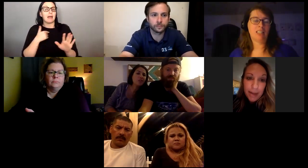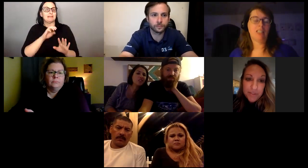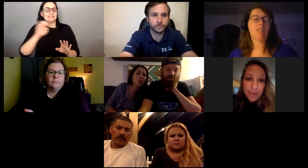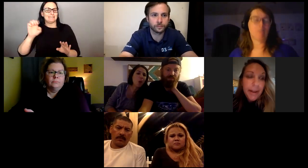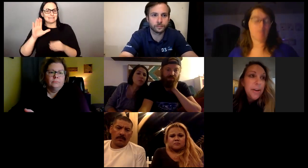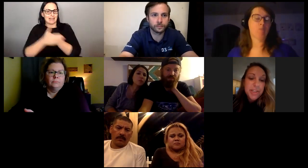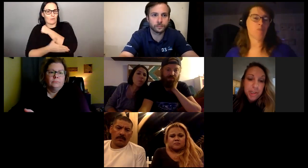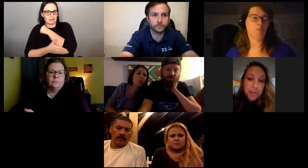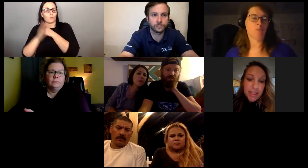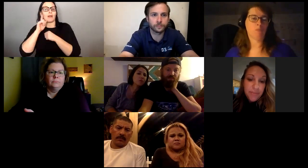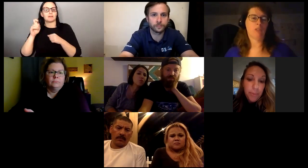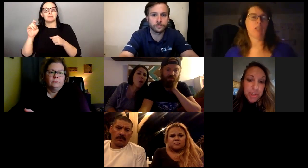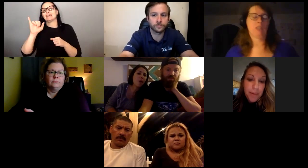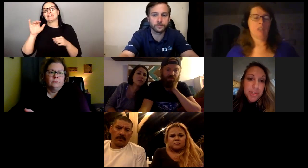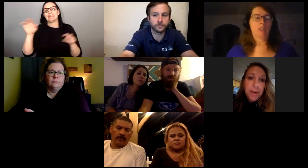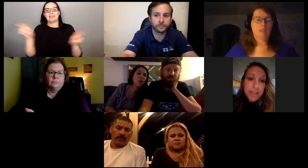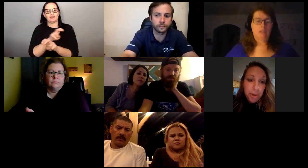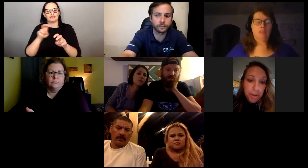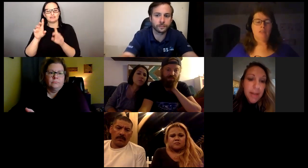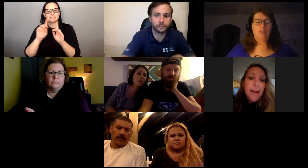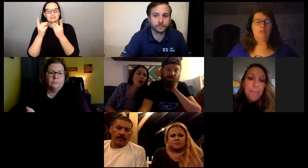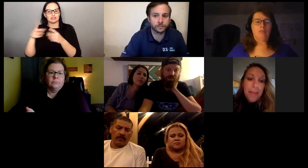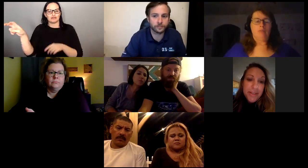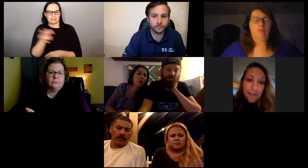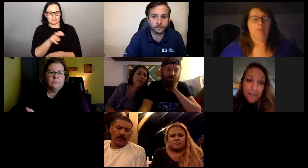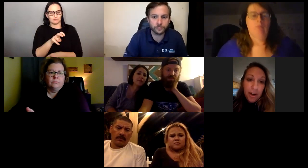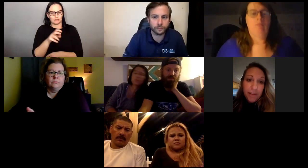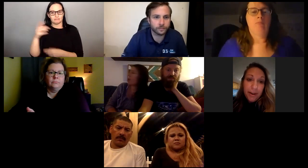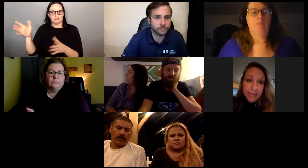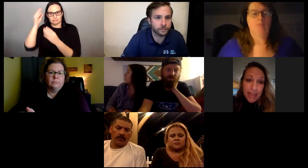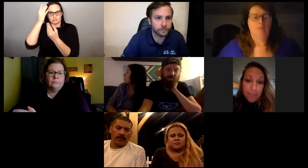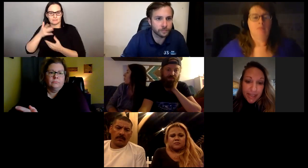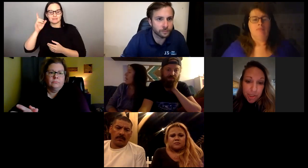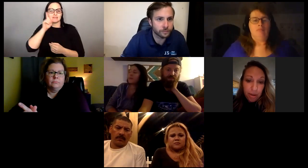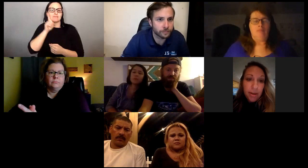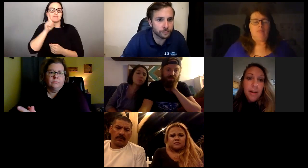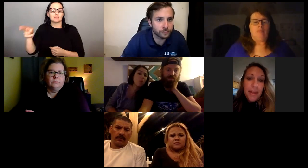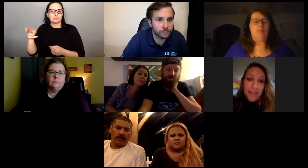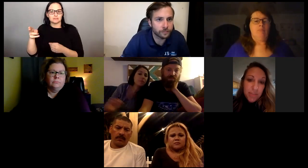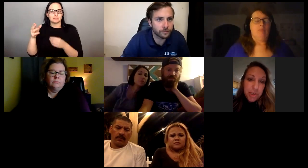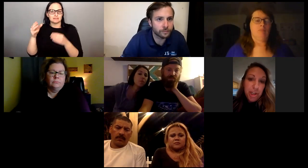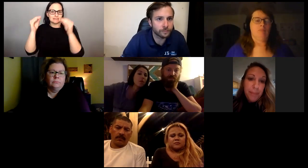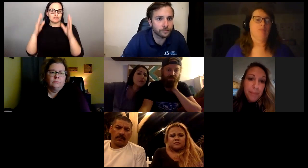to be an interdistrict transfer which i was already told by the deaf a hard of hearing sepa